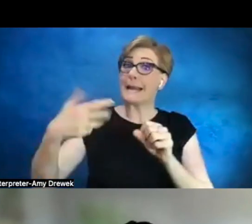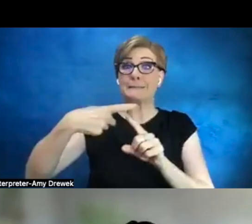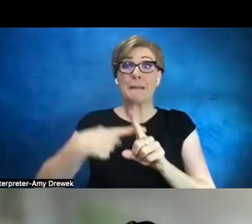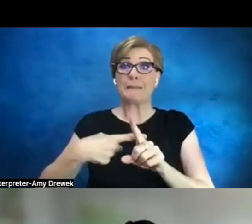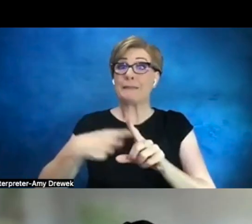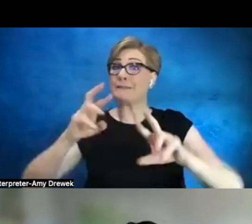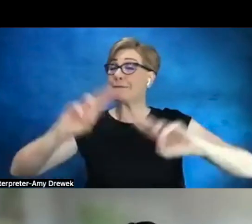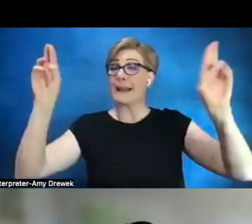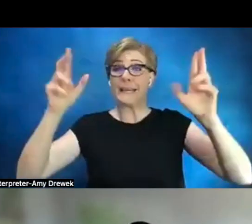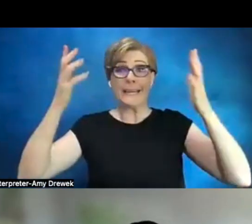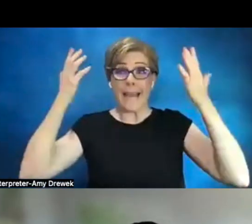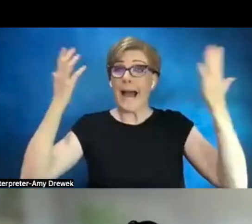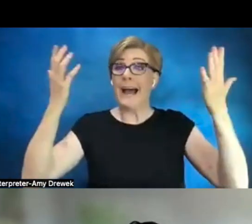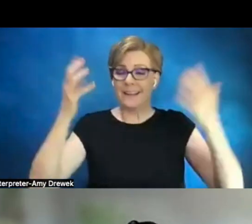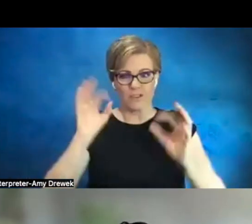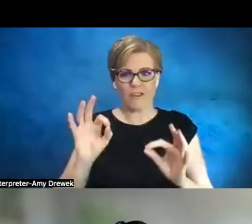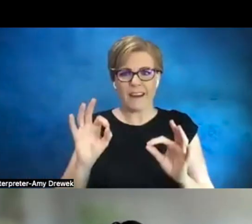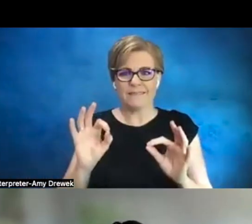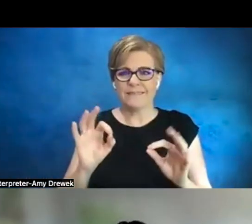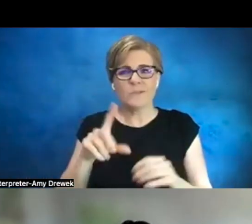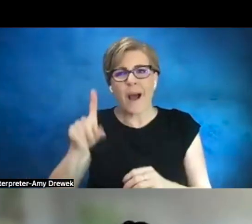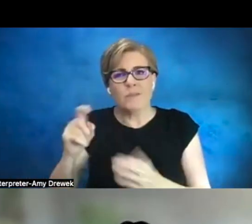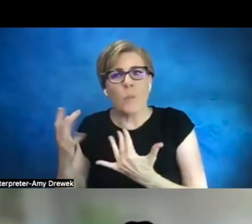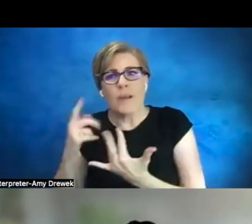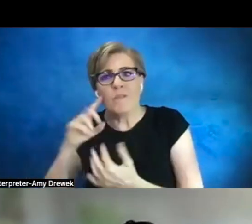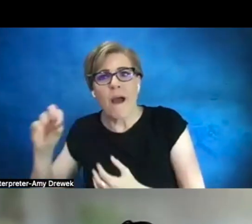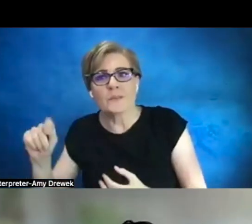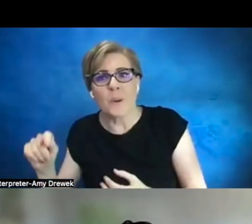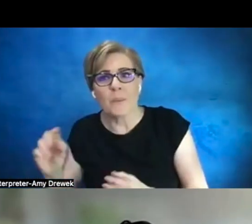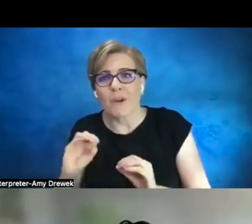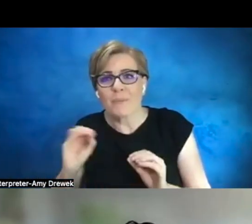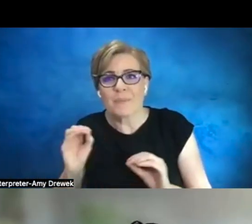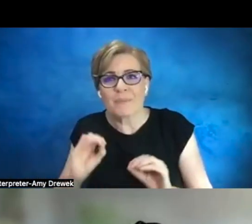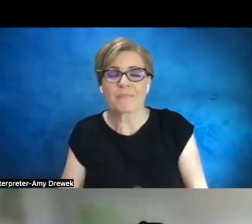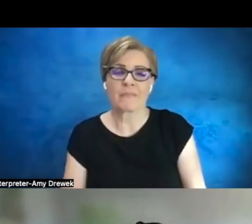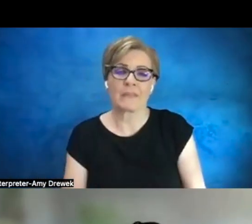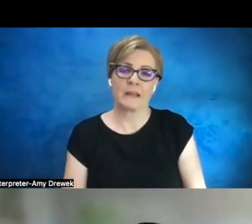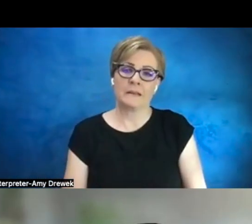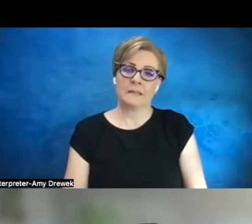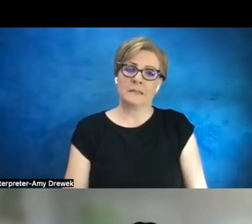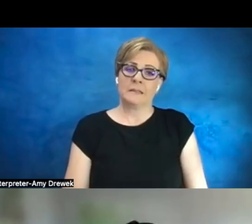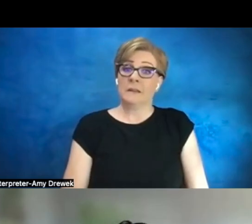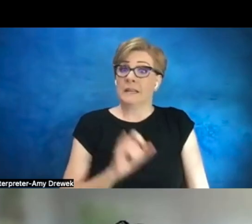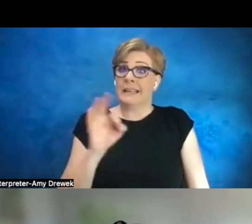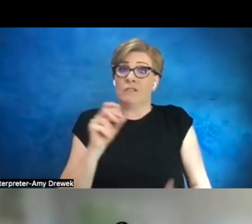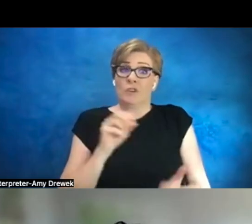you do not need to wait until October. If learning about this event now and prepping for it next year